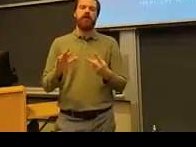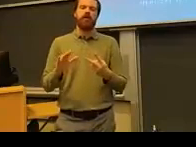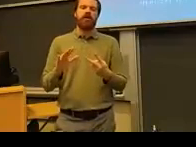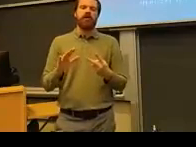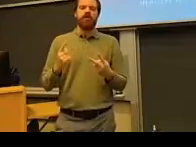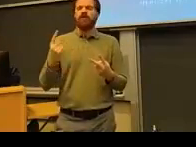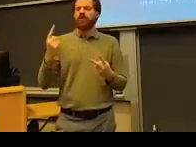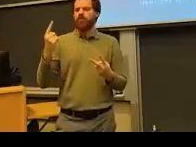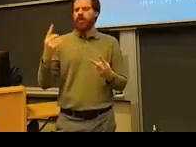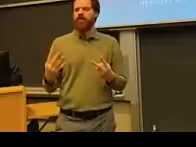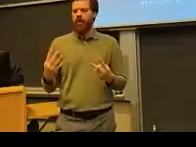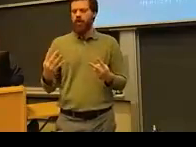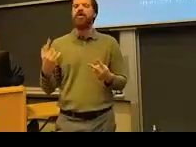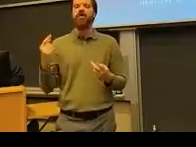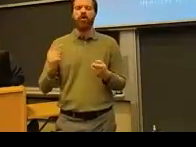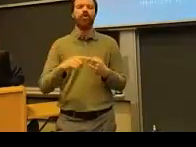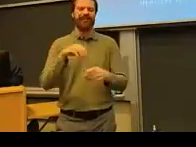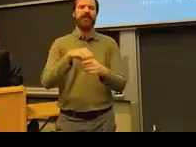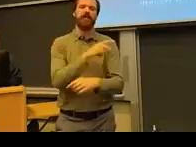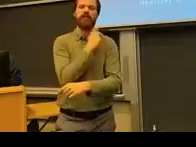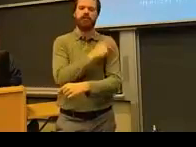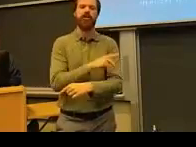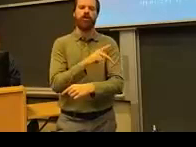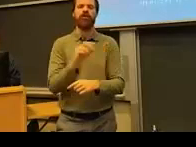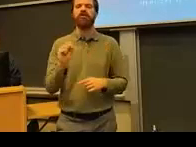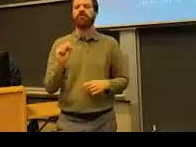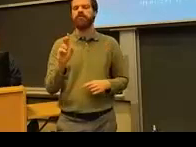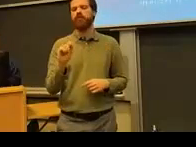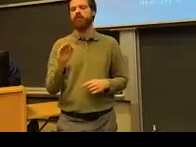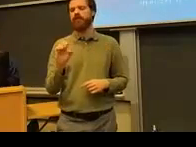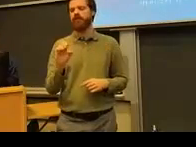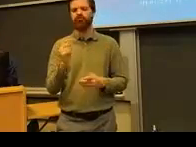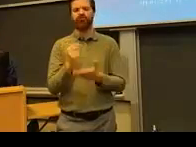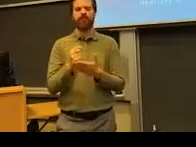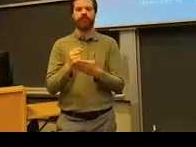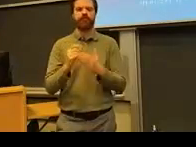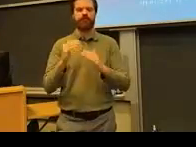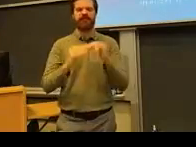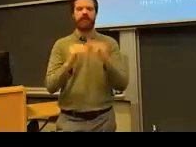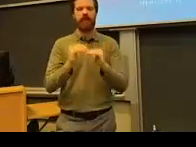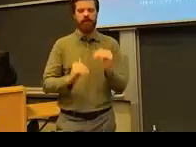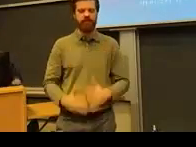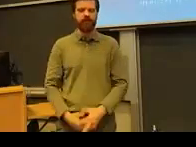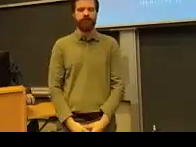going to an inpatient uh substance use treatment facility I think one of the things that we've uh